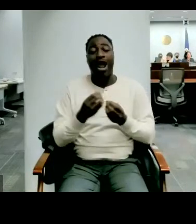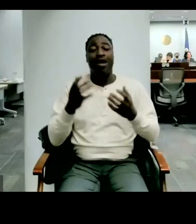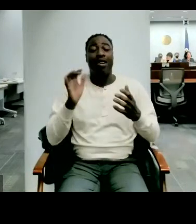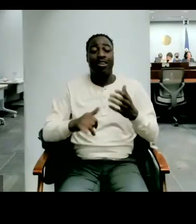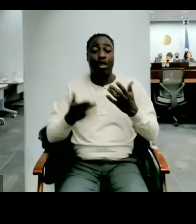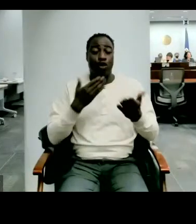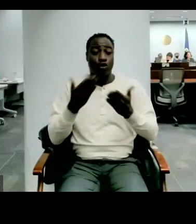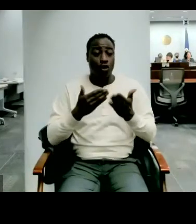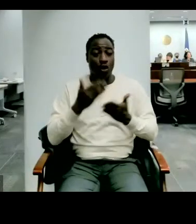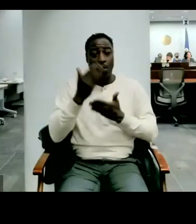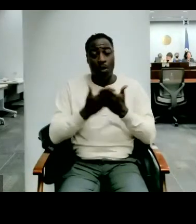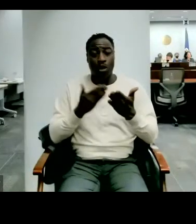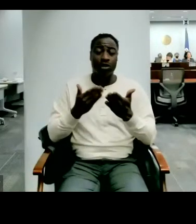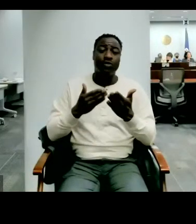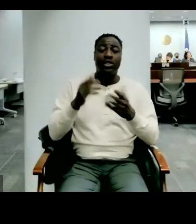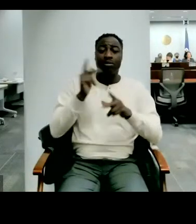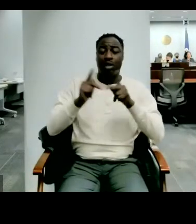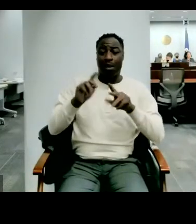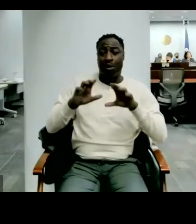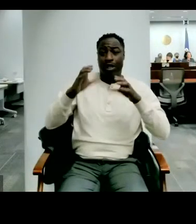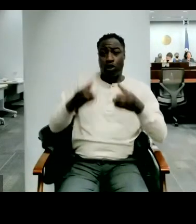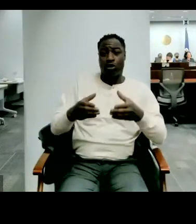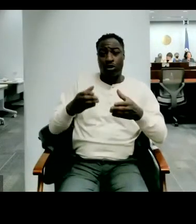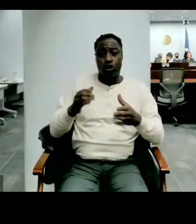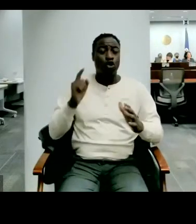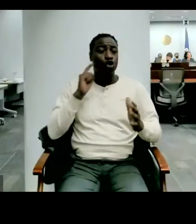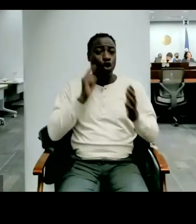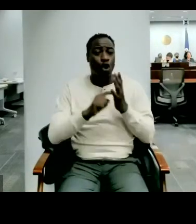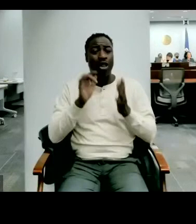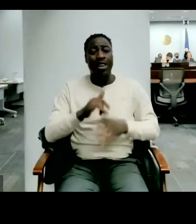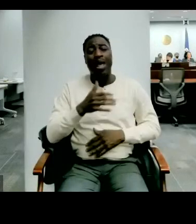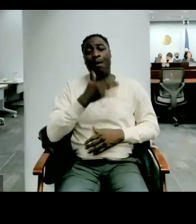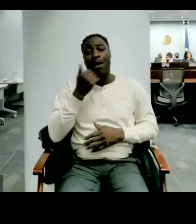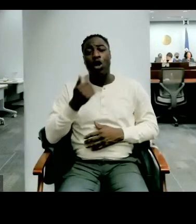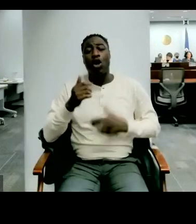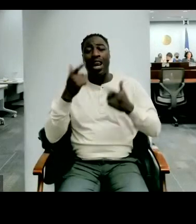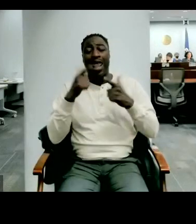to reach populations have noted that better language capabilities at intake